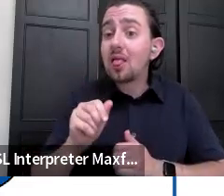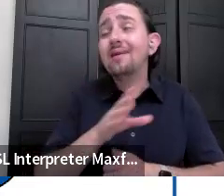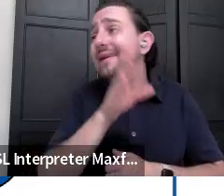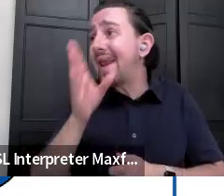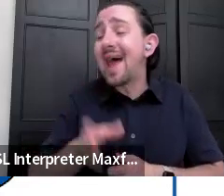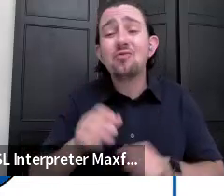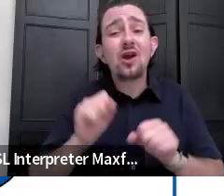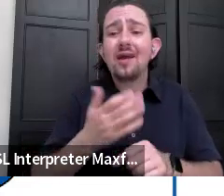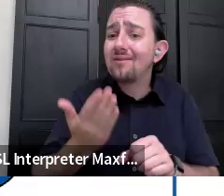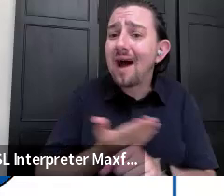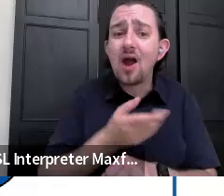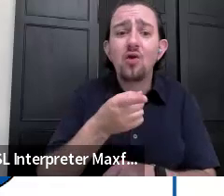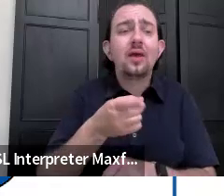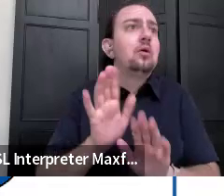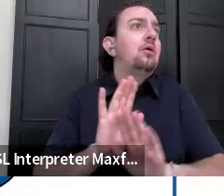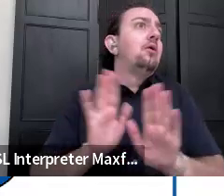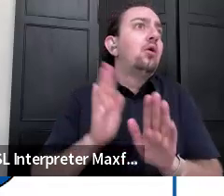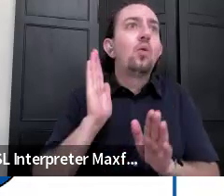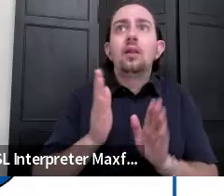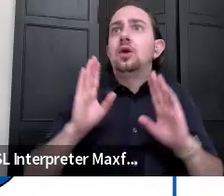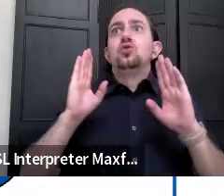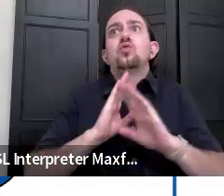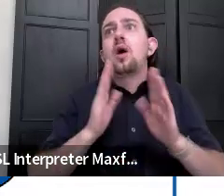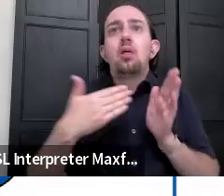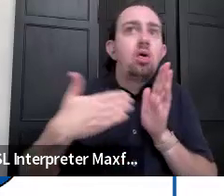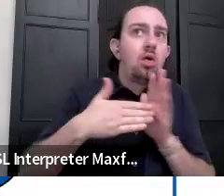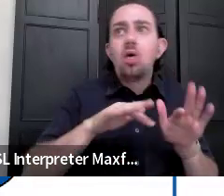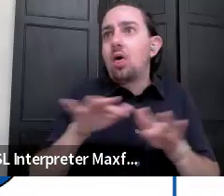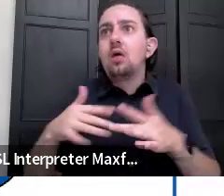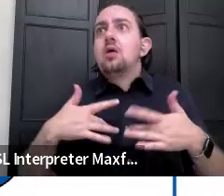accommodations to perform the essential functions of their job and they are